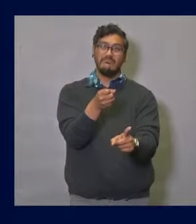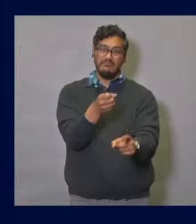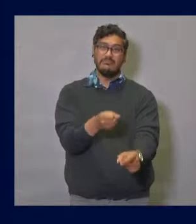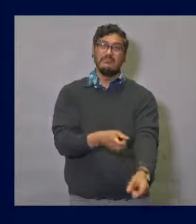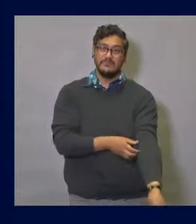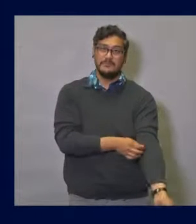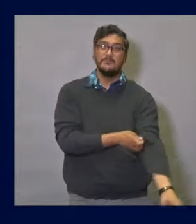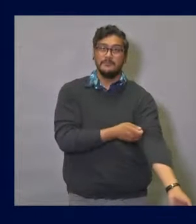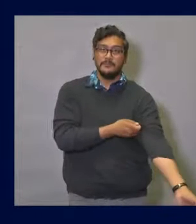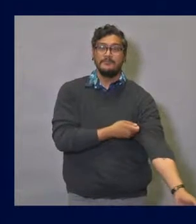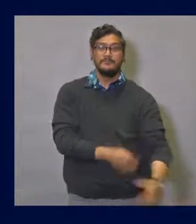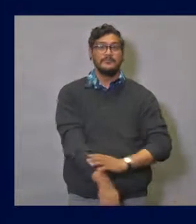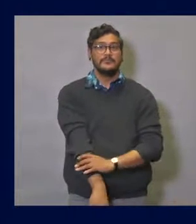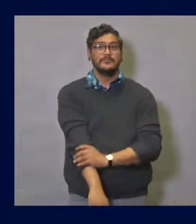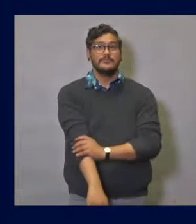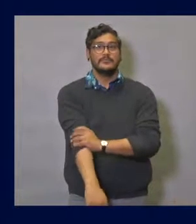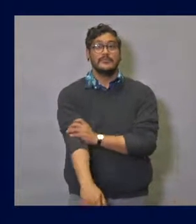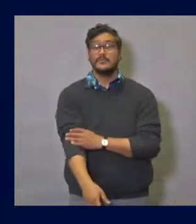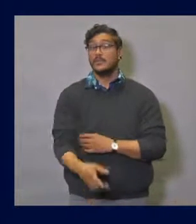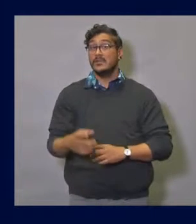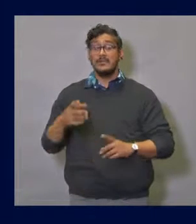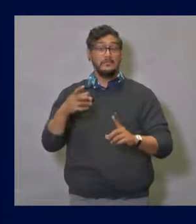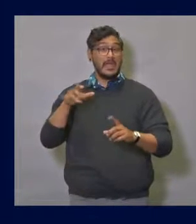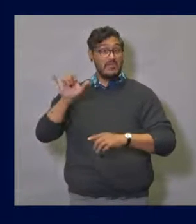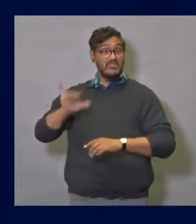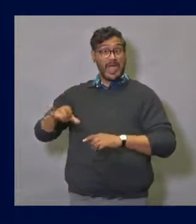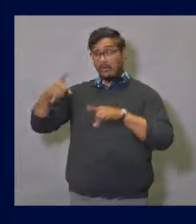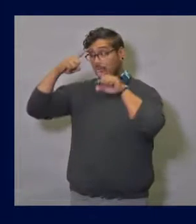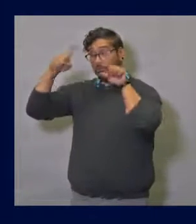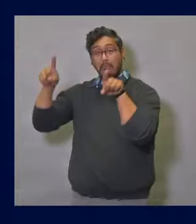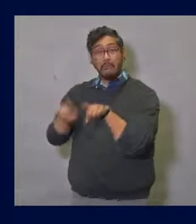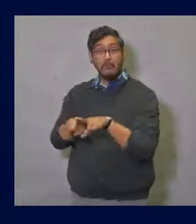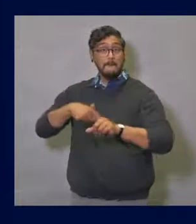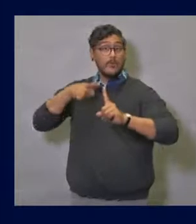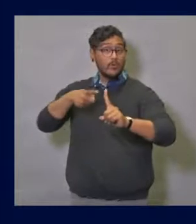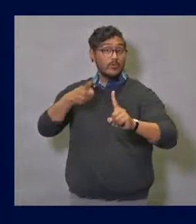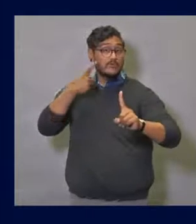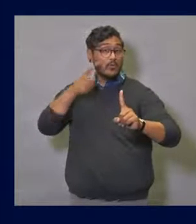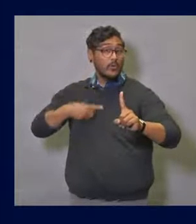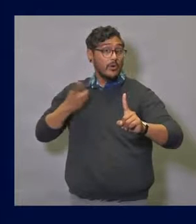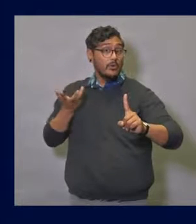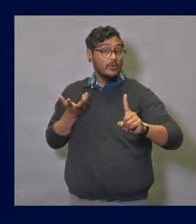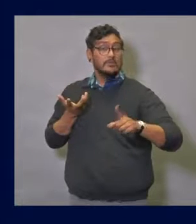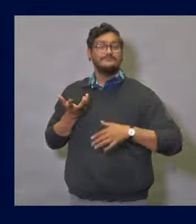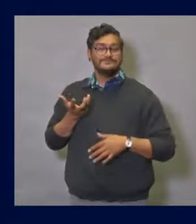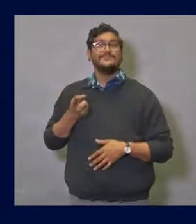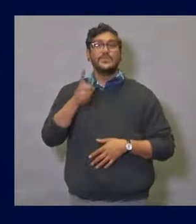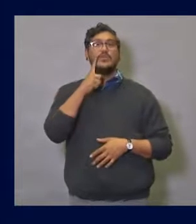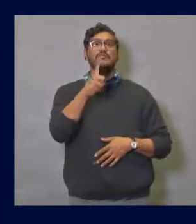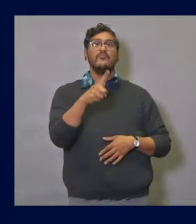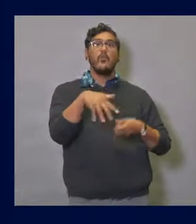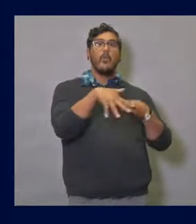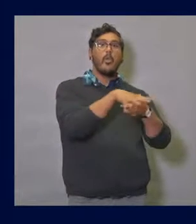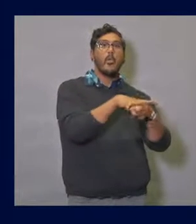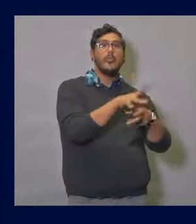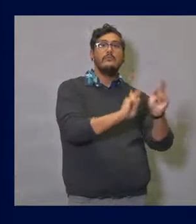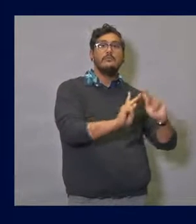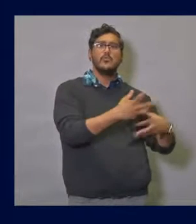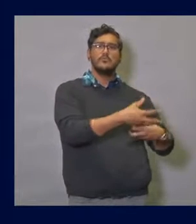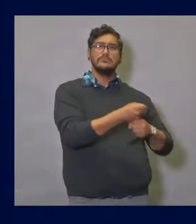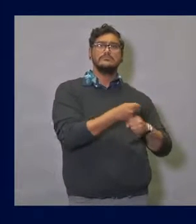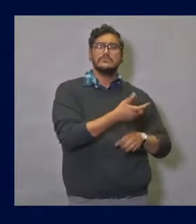Y ASIGNACIONES LOCALES QUE ES